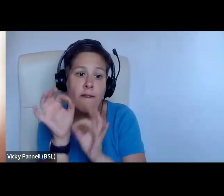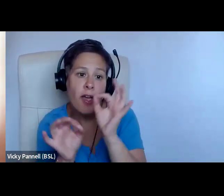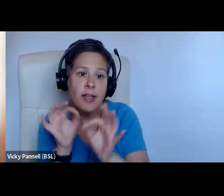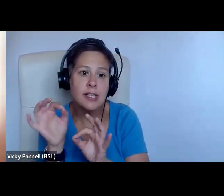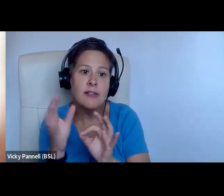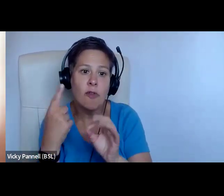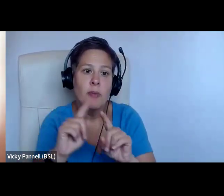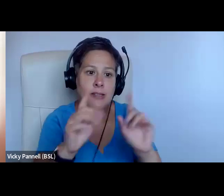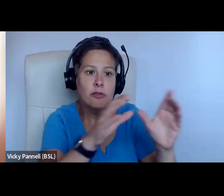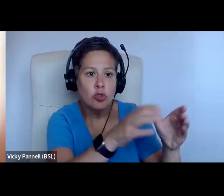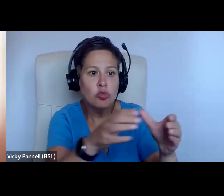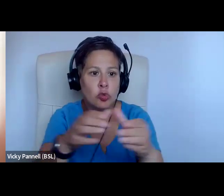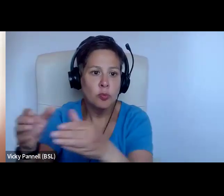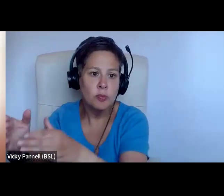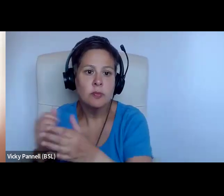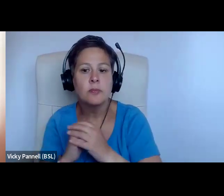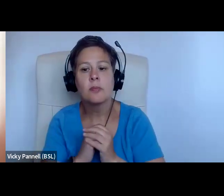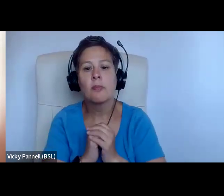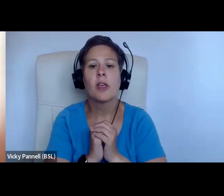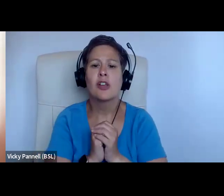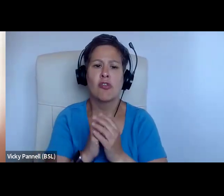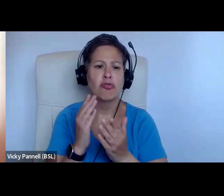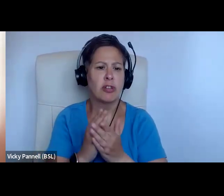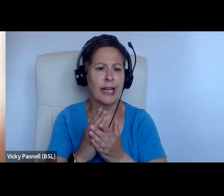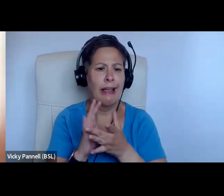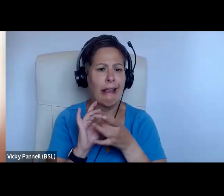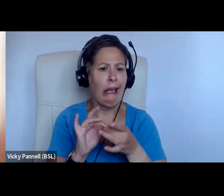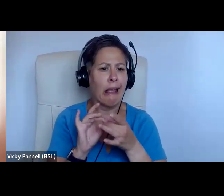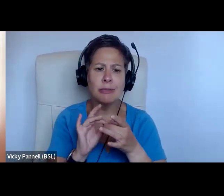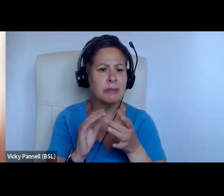the APP reflects this. And our student statement